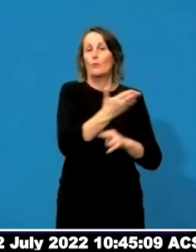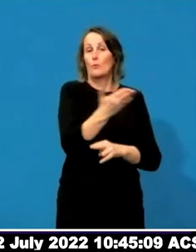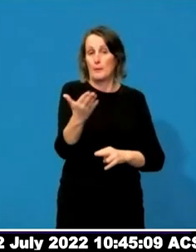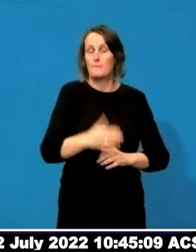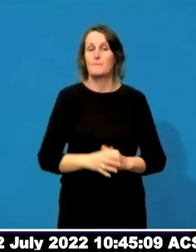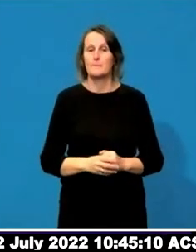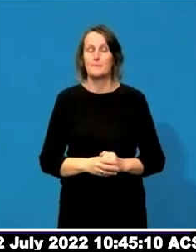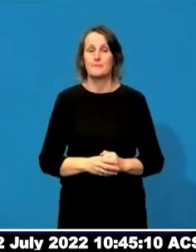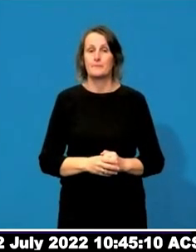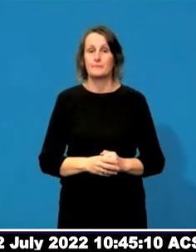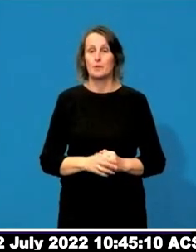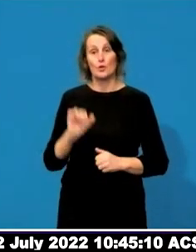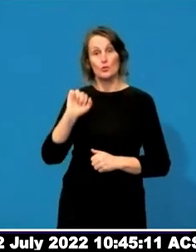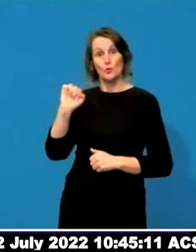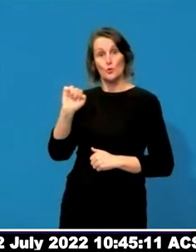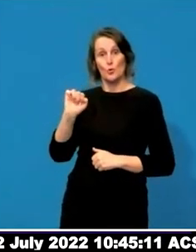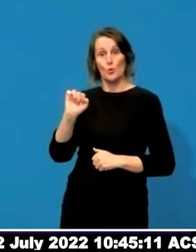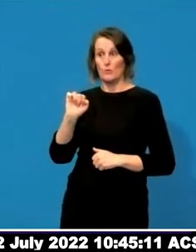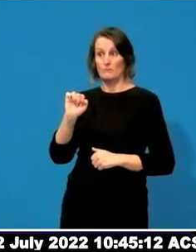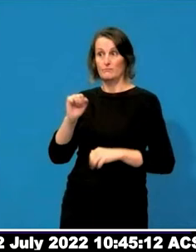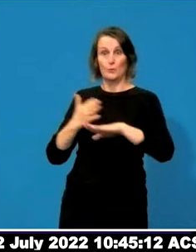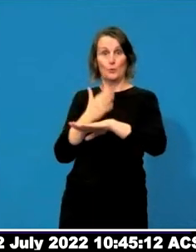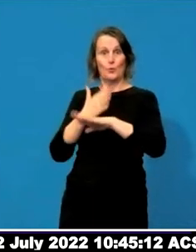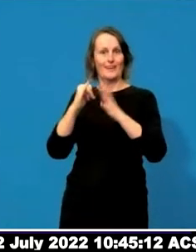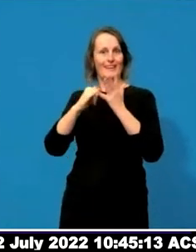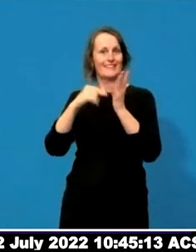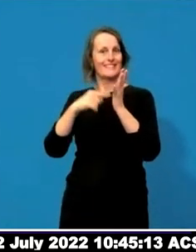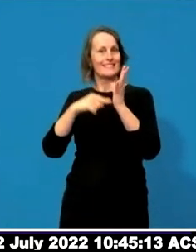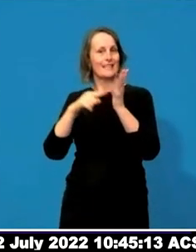And do I understand that you've been reappointed to that role,